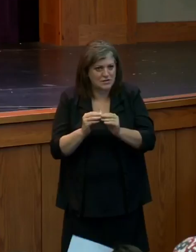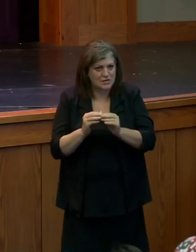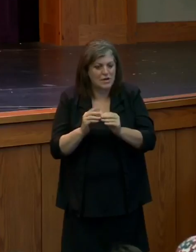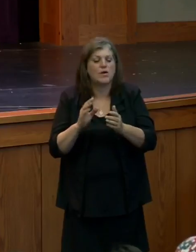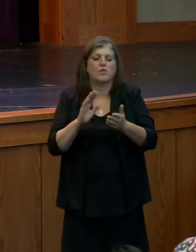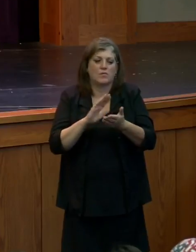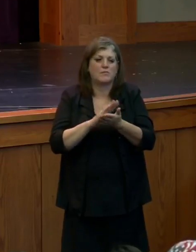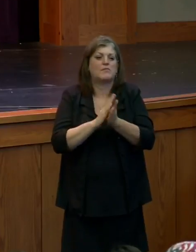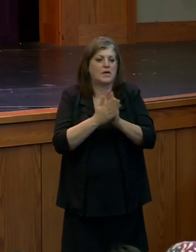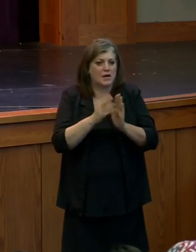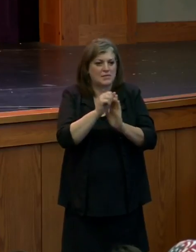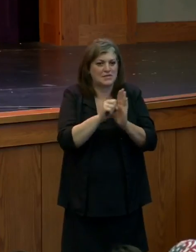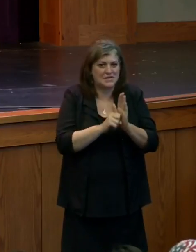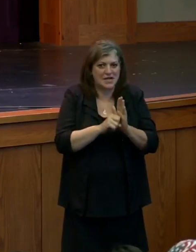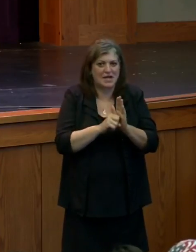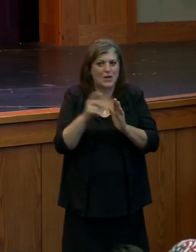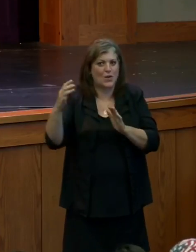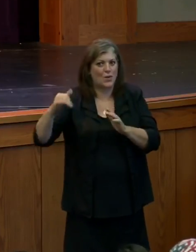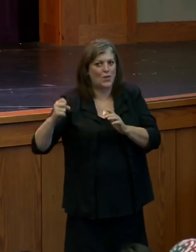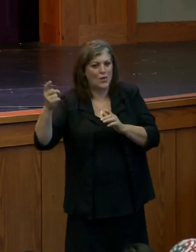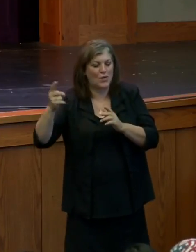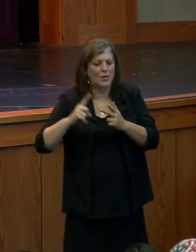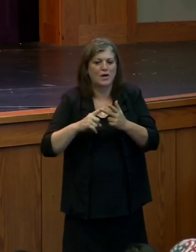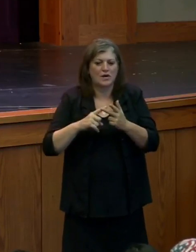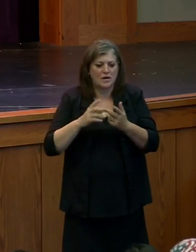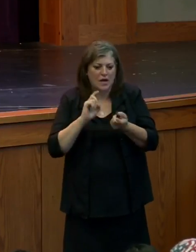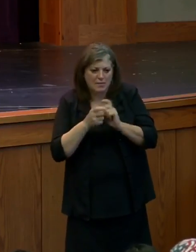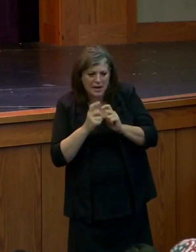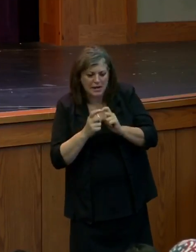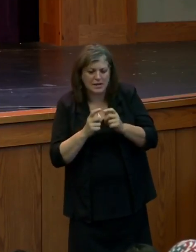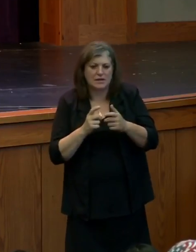STATE TO LOOK AT AMENDING IT. AND CHANGING IT.